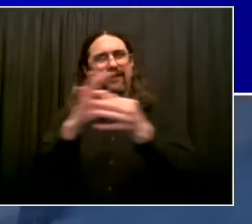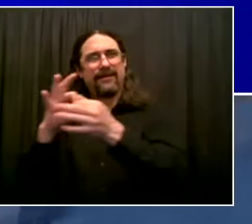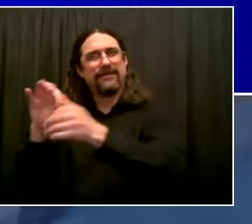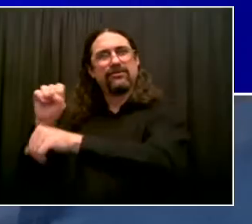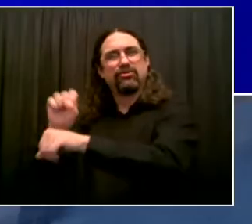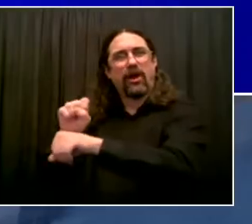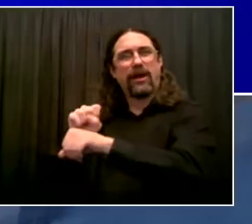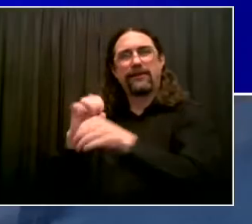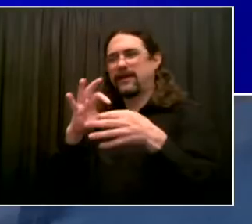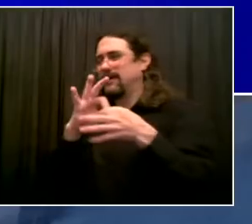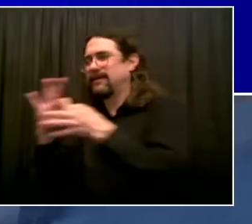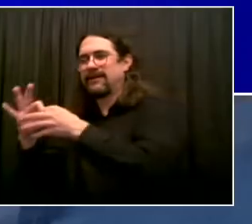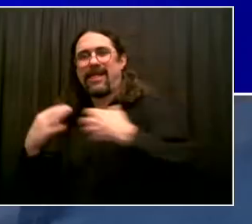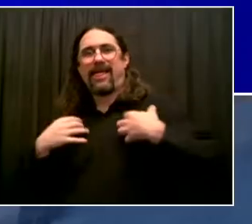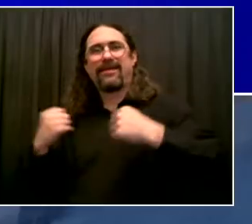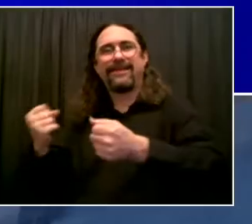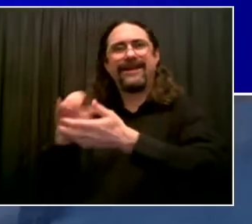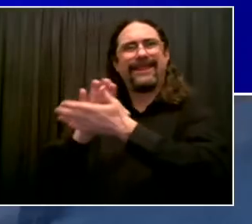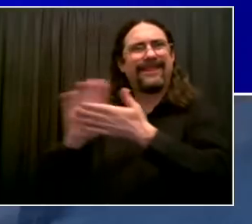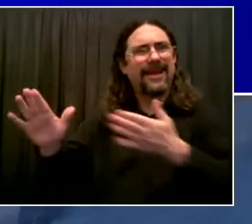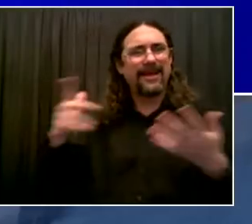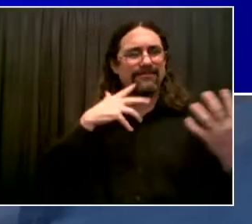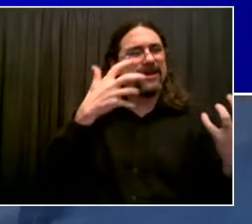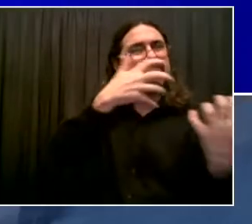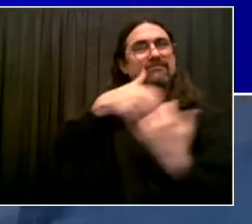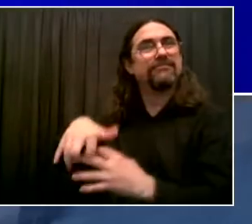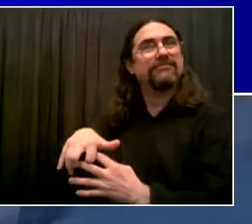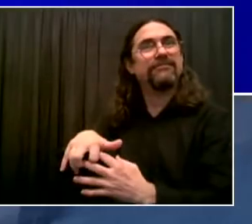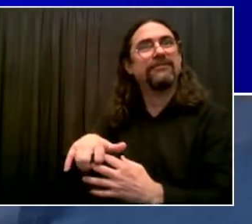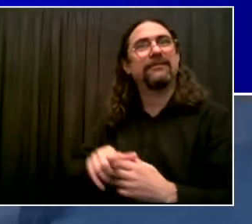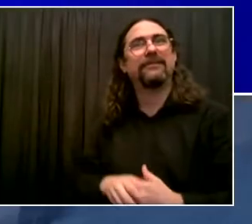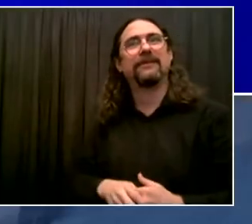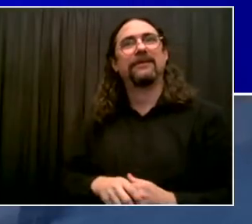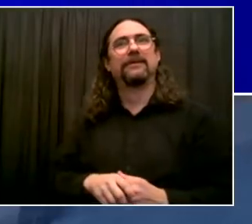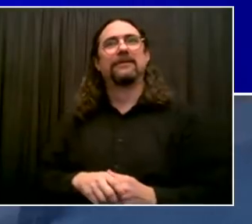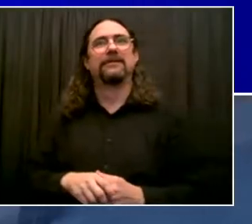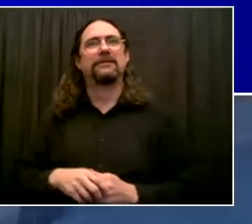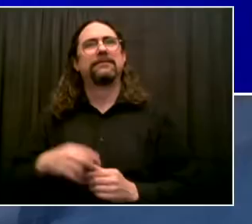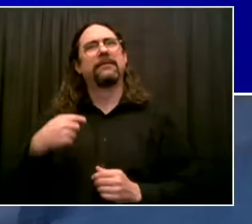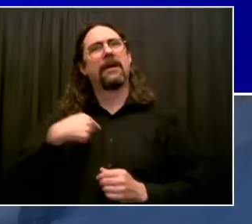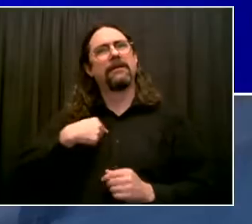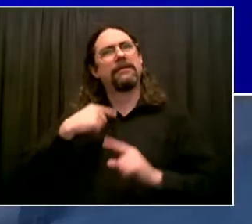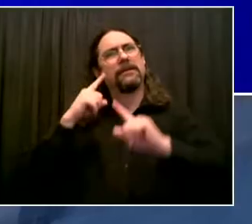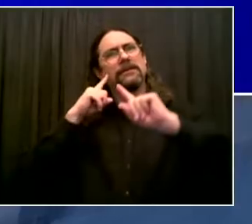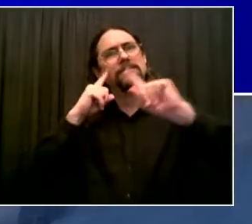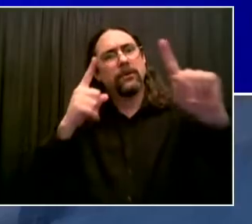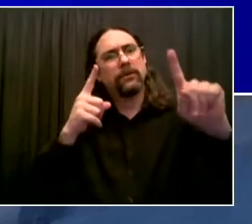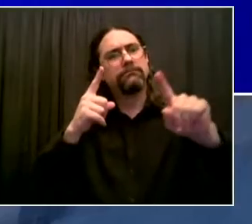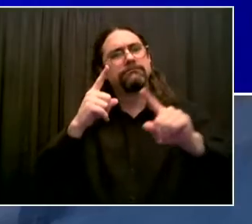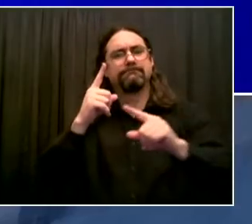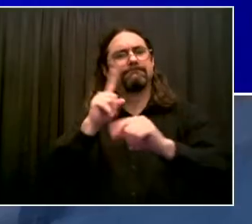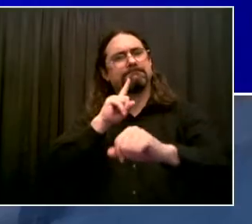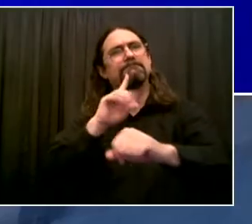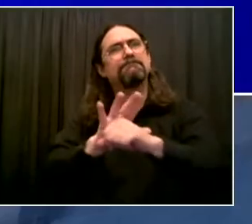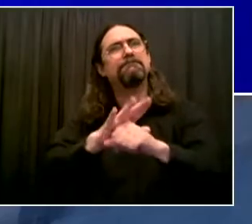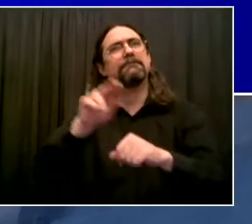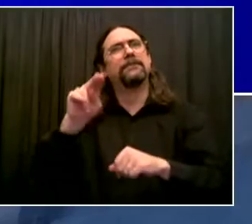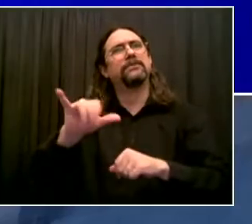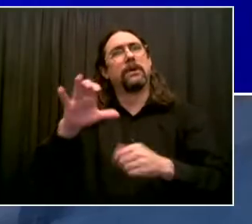ELECTRICITY THATNE W YORK CITY